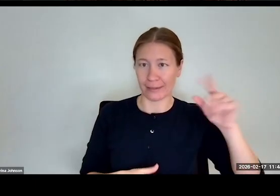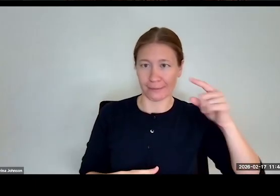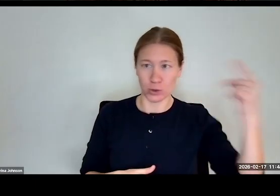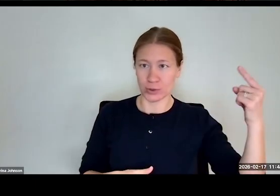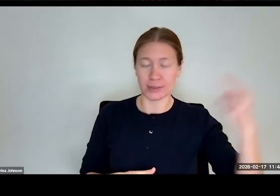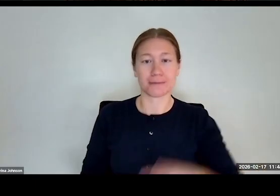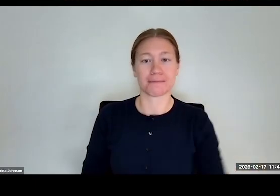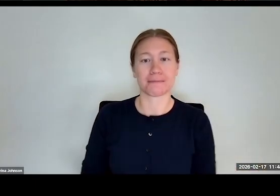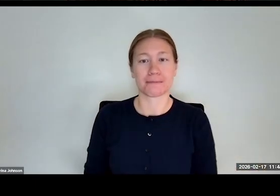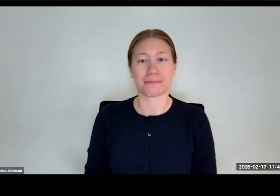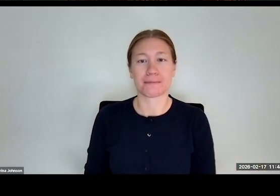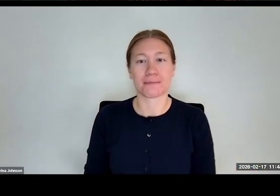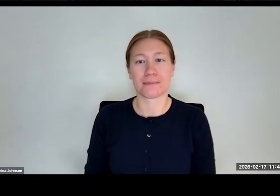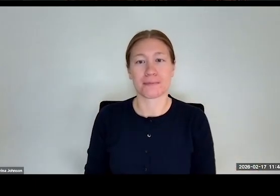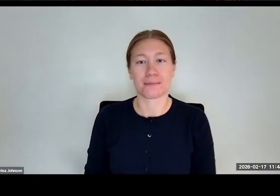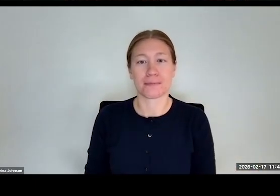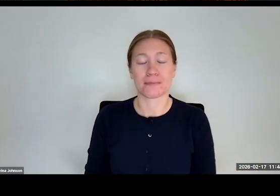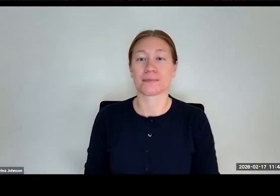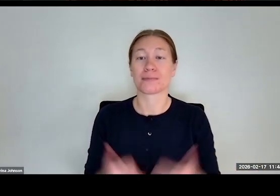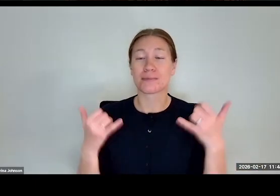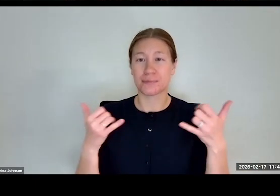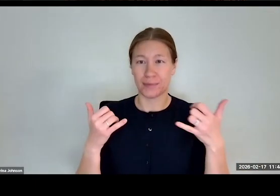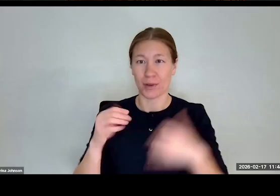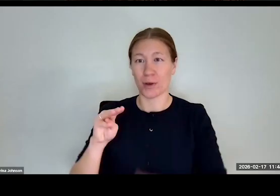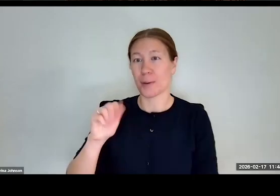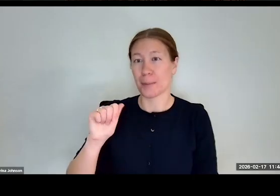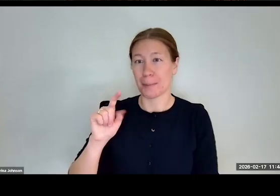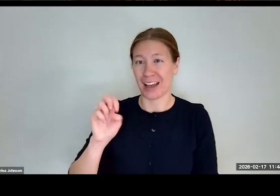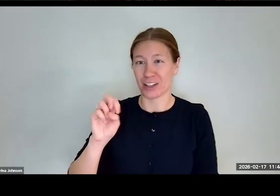Then I'm going to go to the master layout dropdown menu